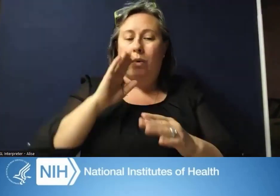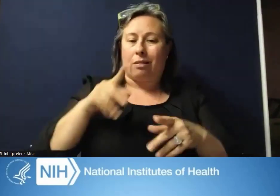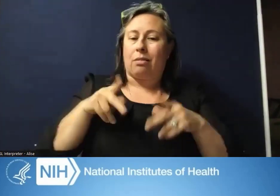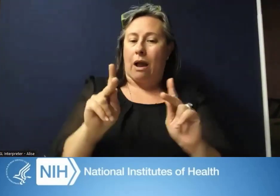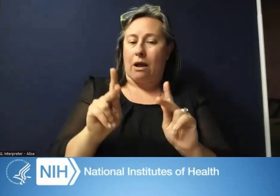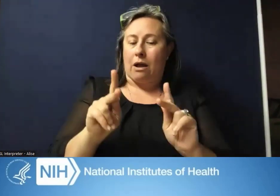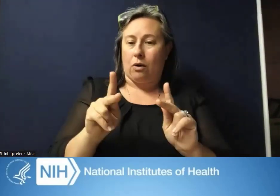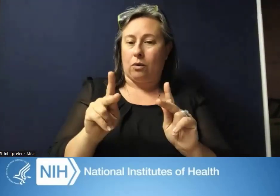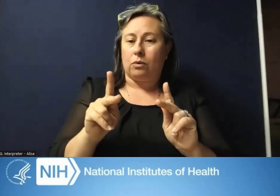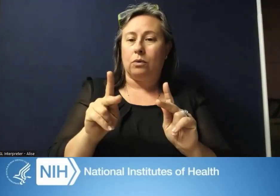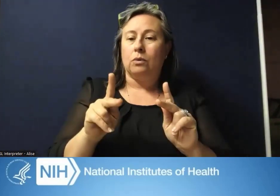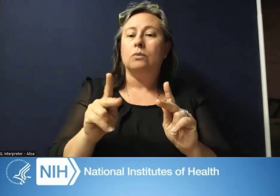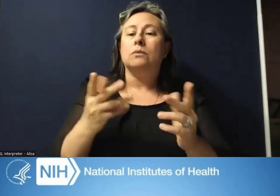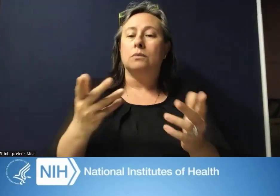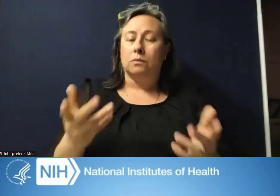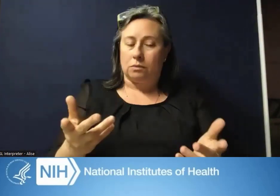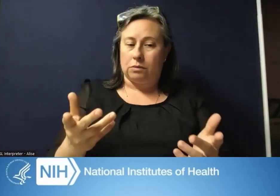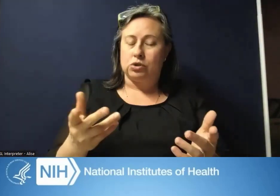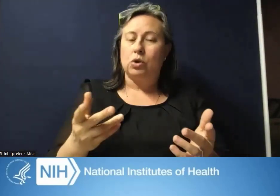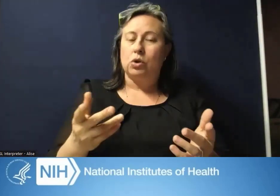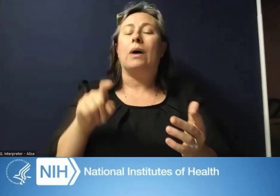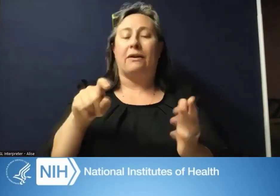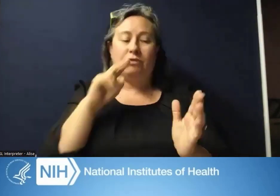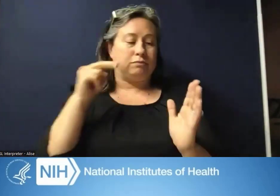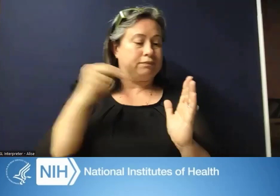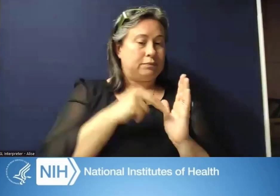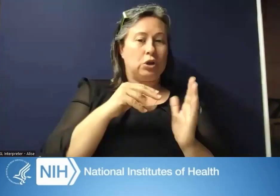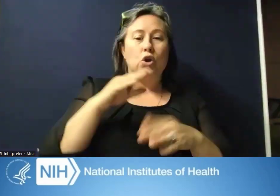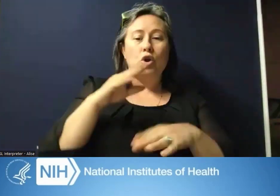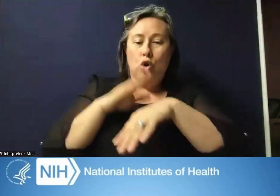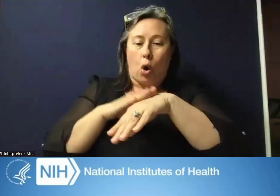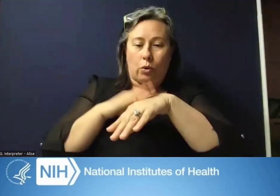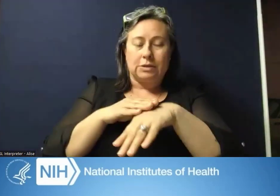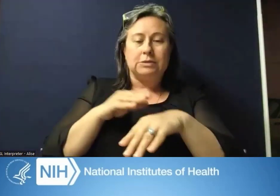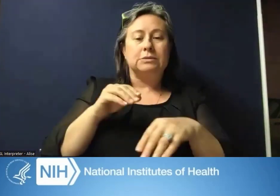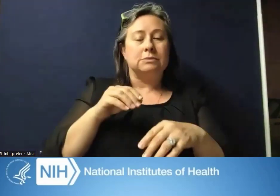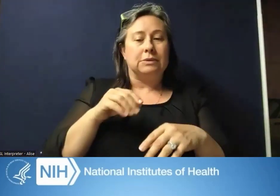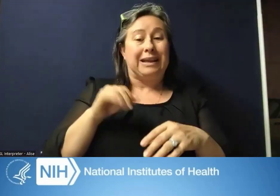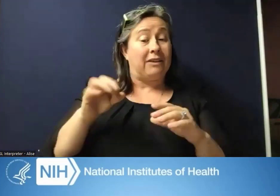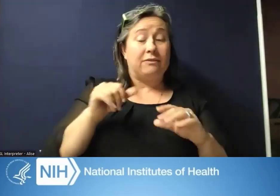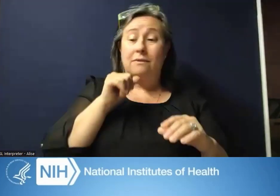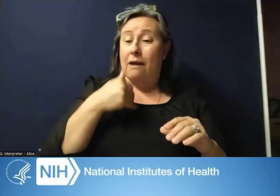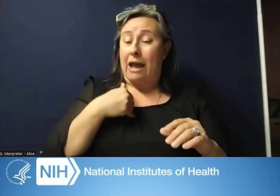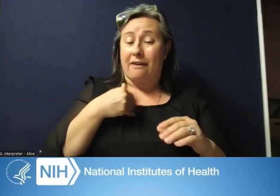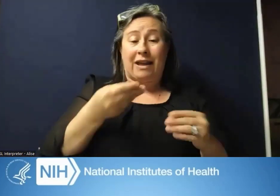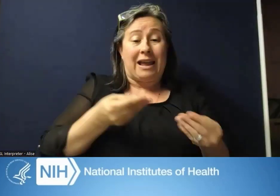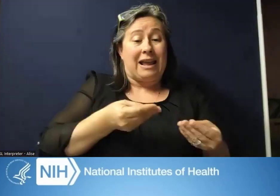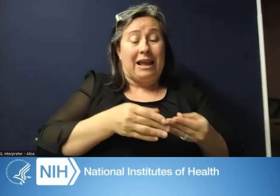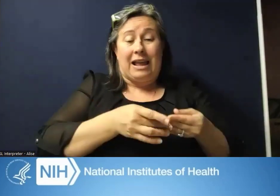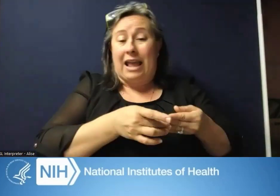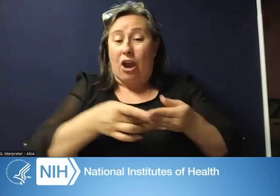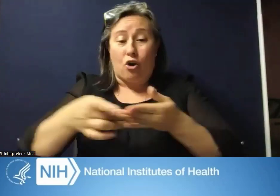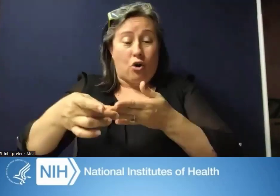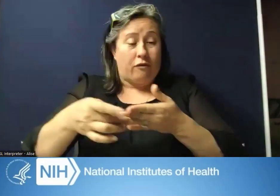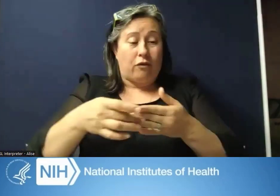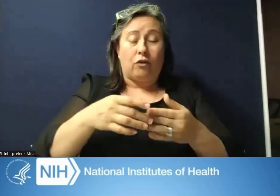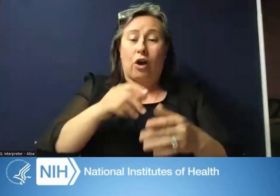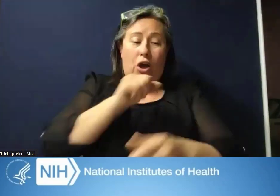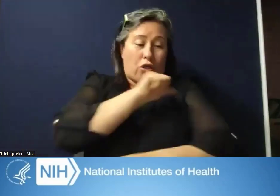and so it's just a matter of going to your notice of award. If you do not have automated carryover authority, you're not allowed to spend any unspent balance